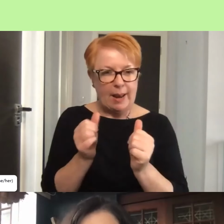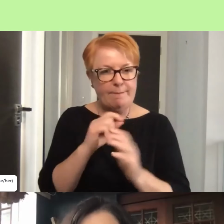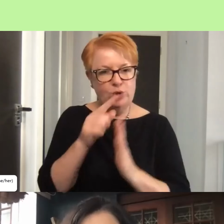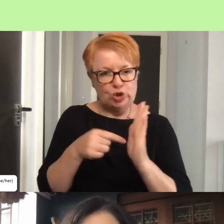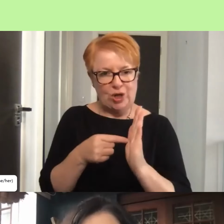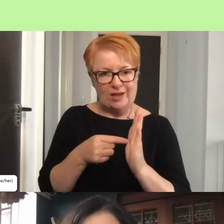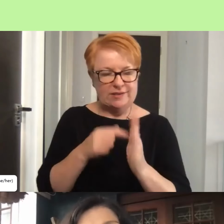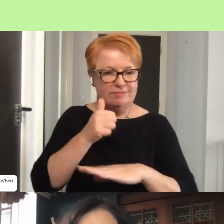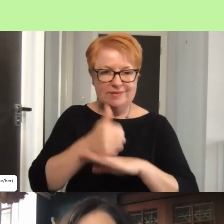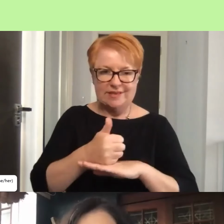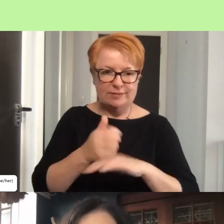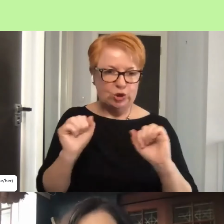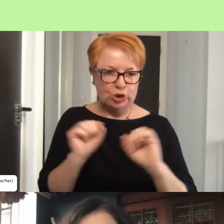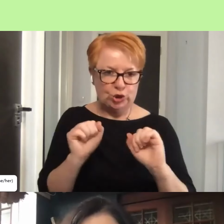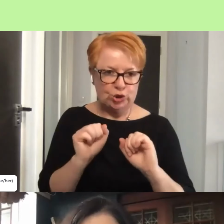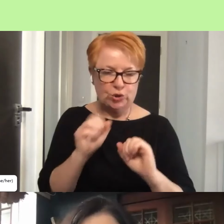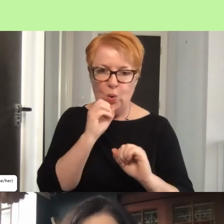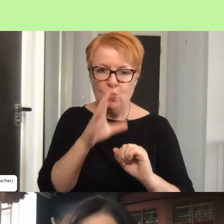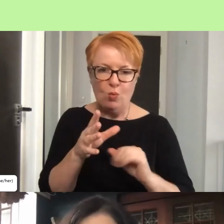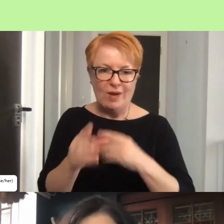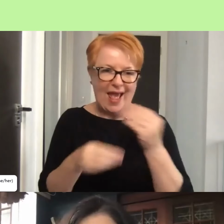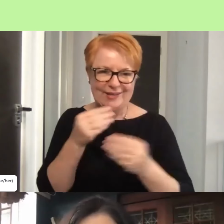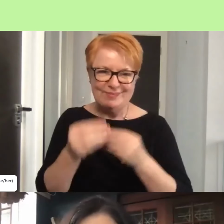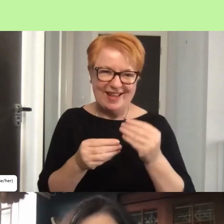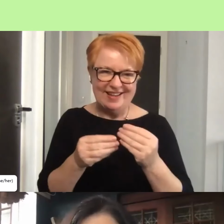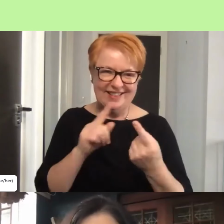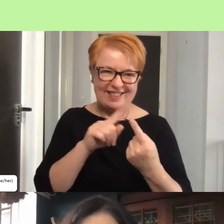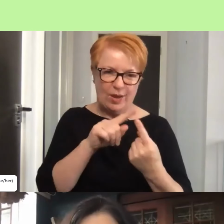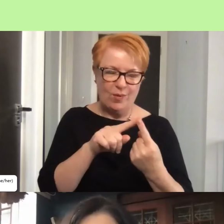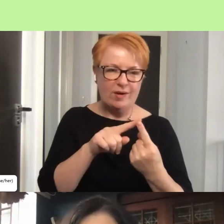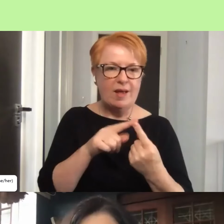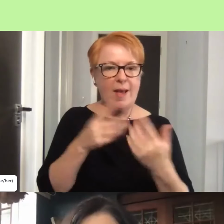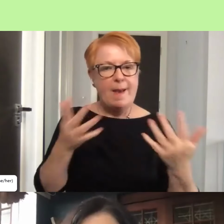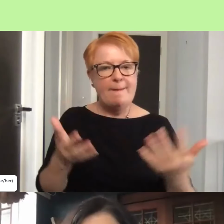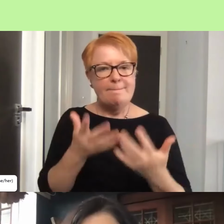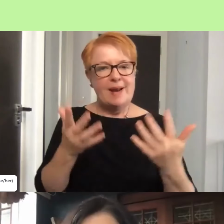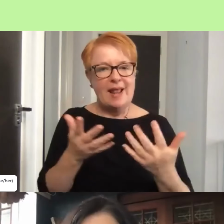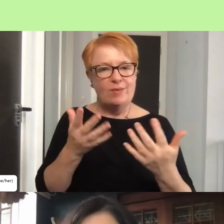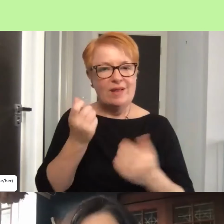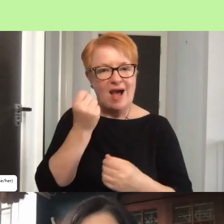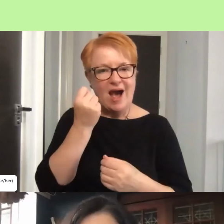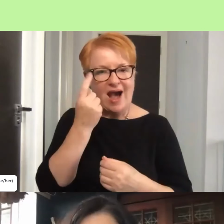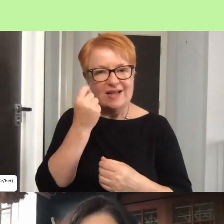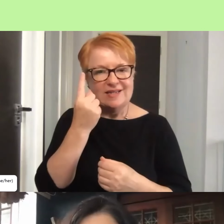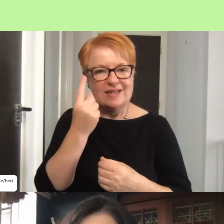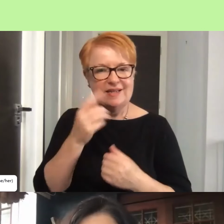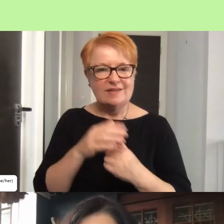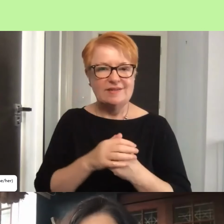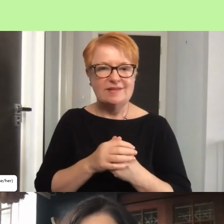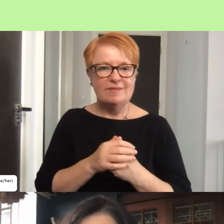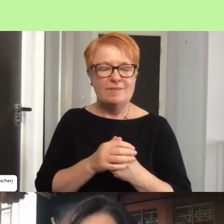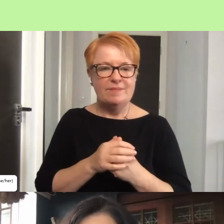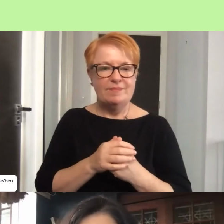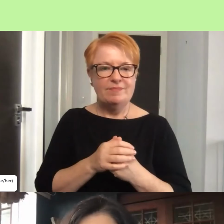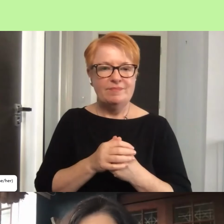So I will not explain that one, it's really playing with the idea of like immaterial labour of the audience, and material labour happening in